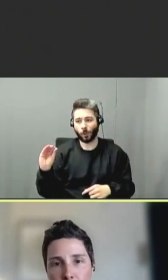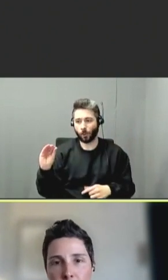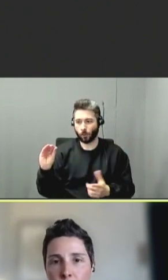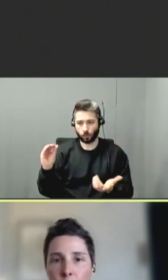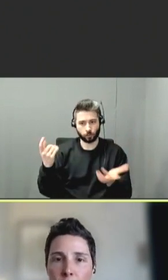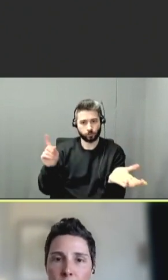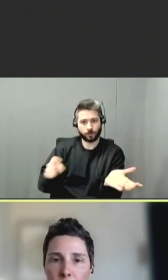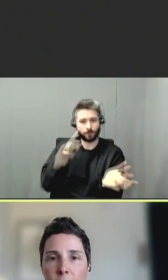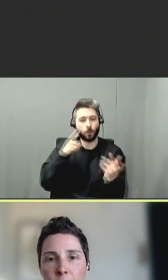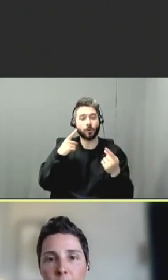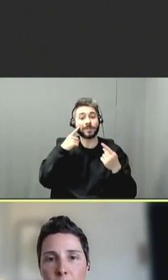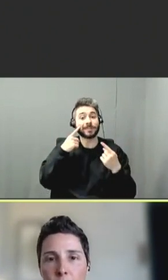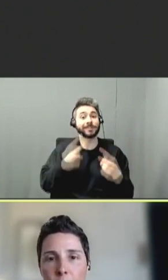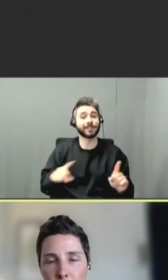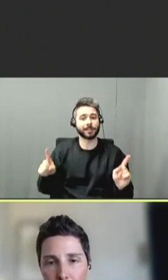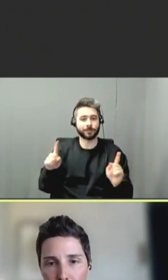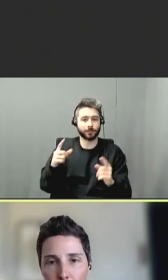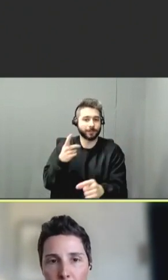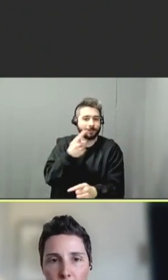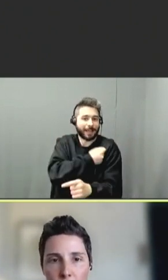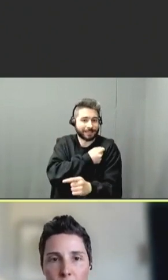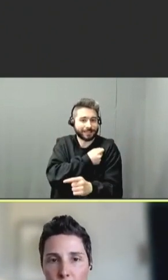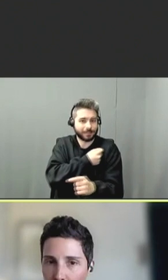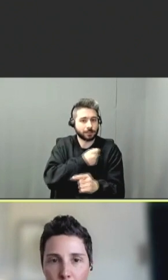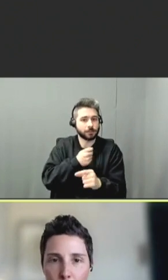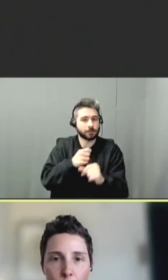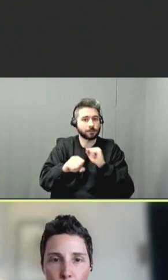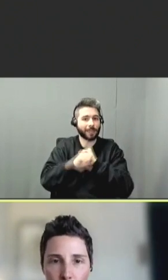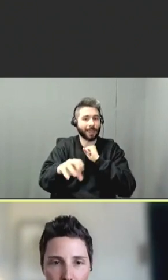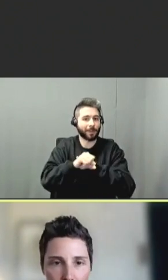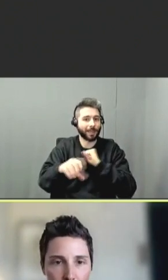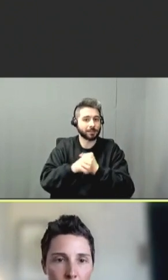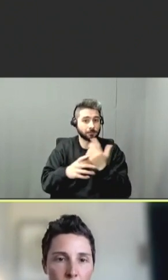for successful vaccine or vaccination campaigns. That's something that people would like to see.